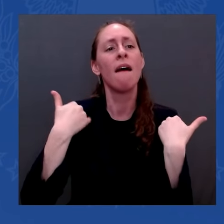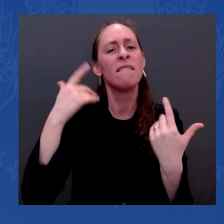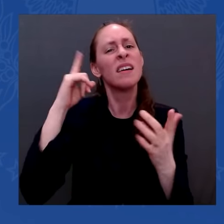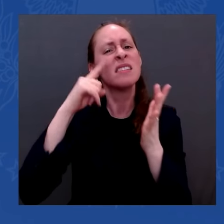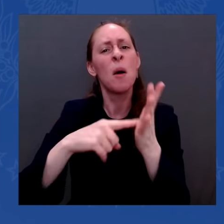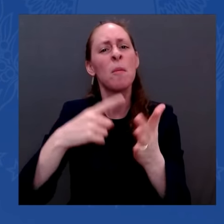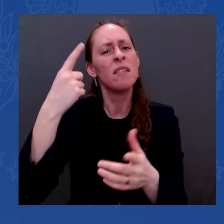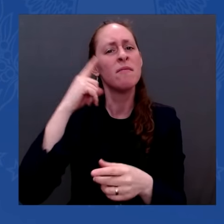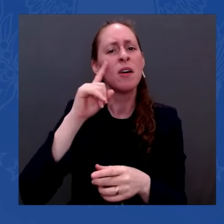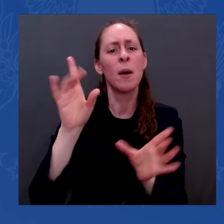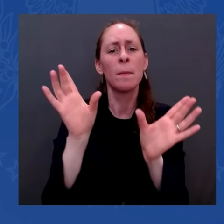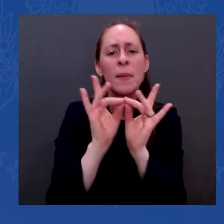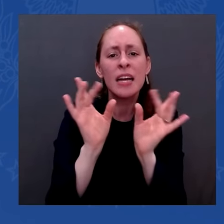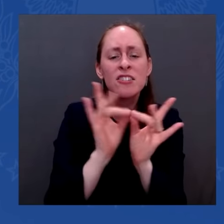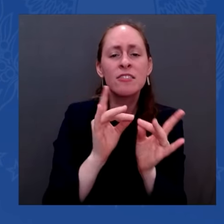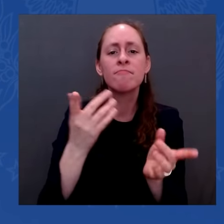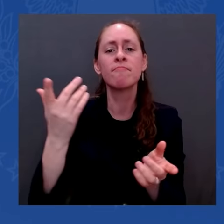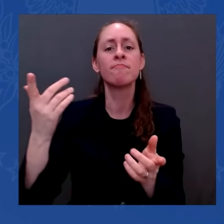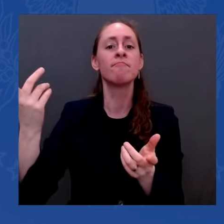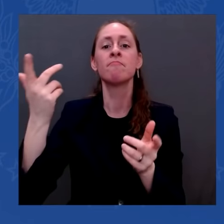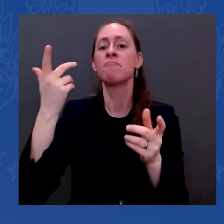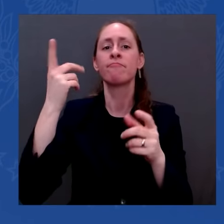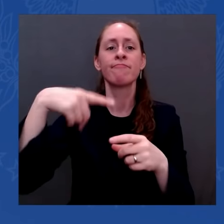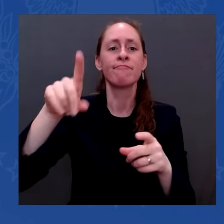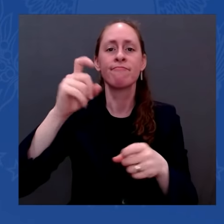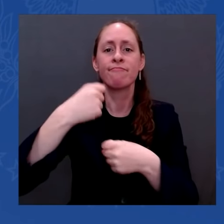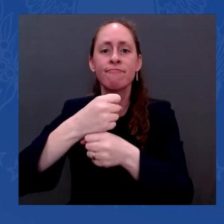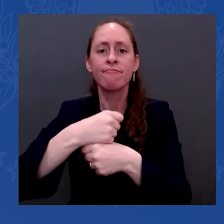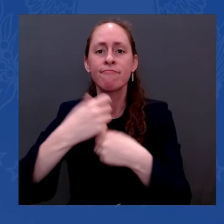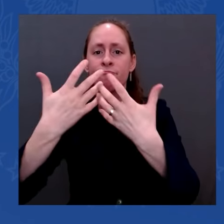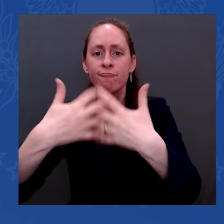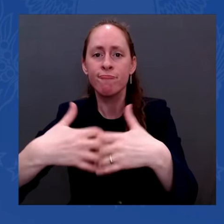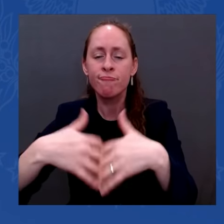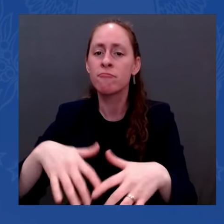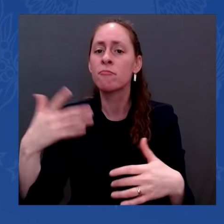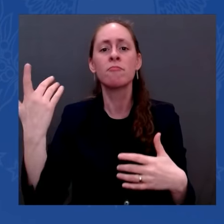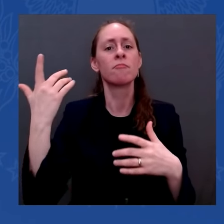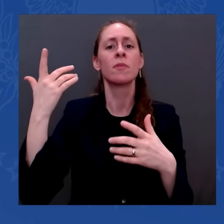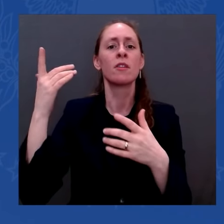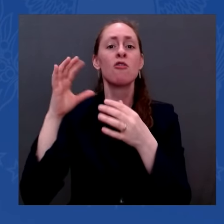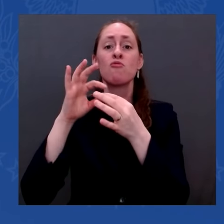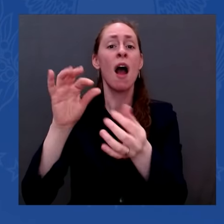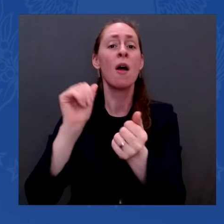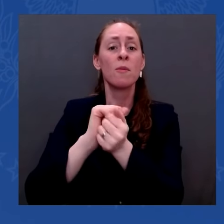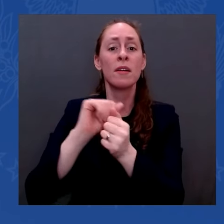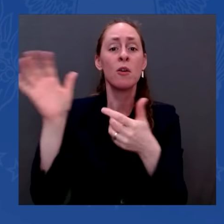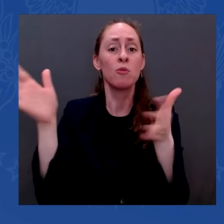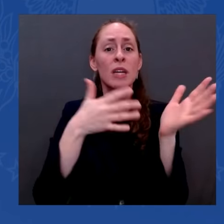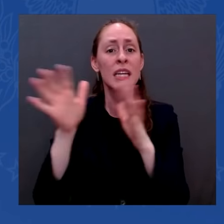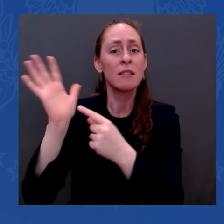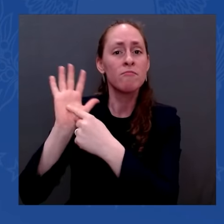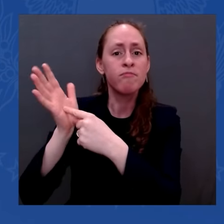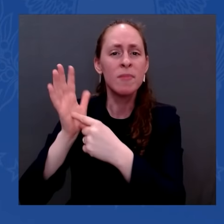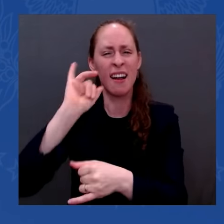invests in innovation, it powers up the private sector to do what they do best. And that's what we're seeing happen.